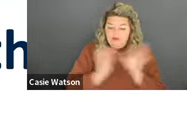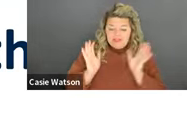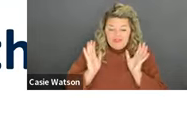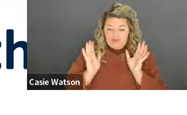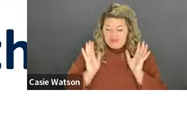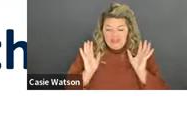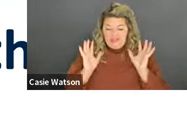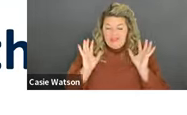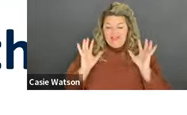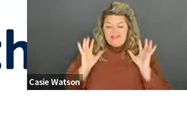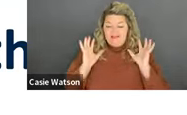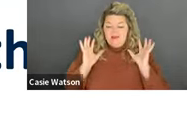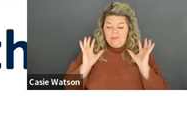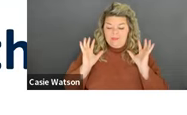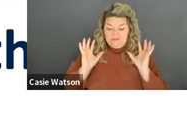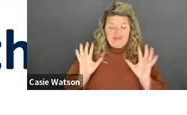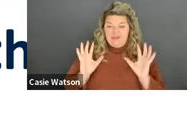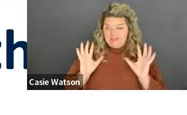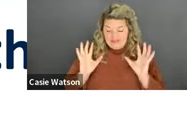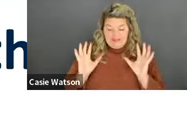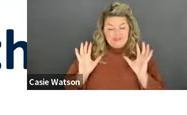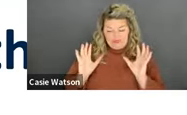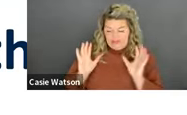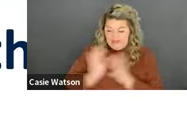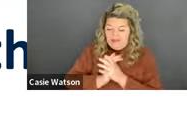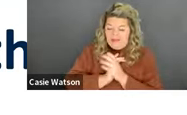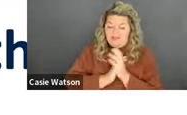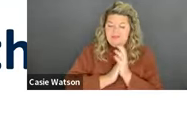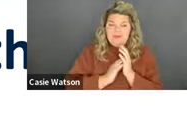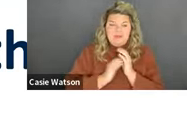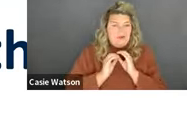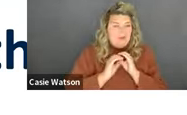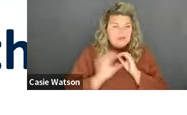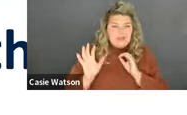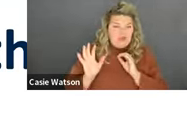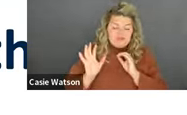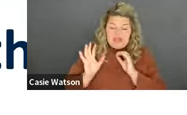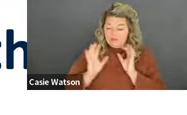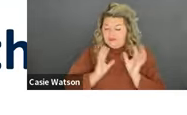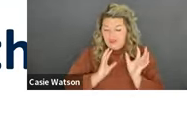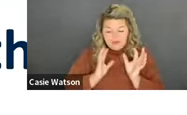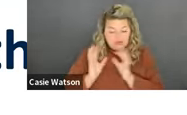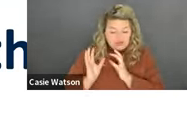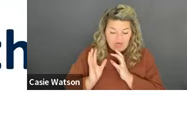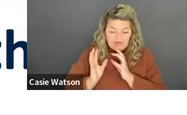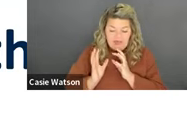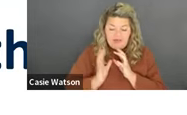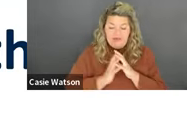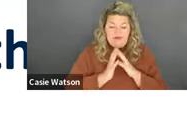University of Michigan is a diverse institution and there's a multitude of jobs with technical jargon